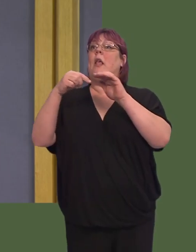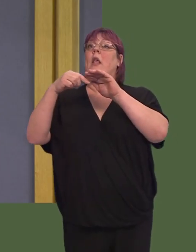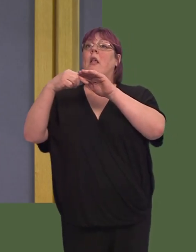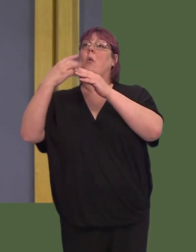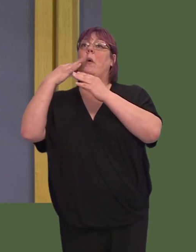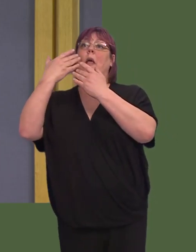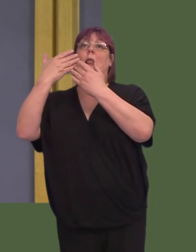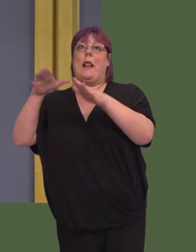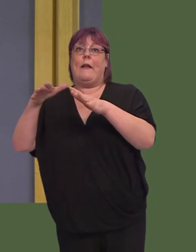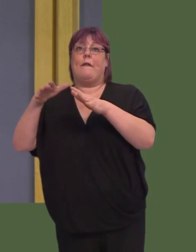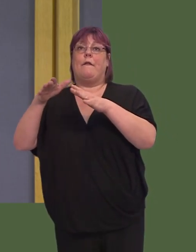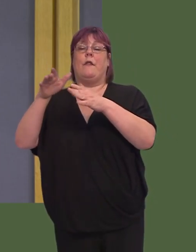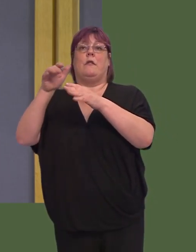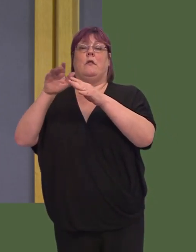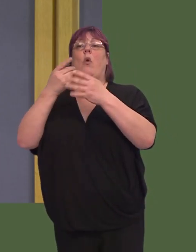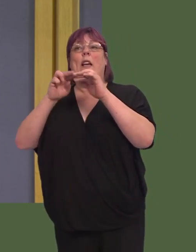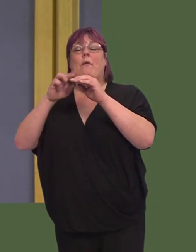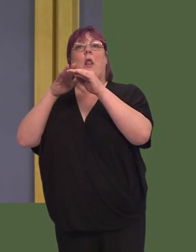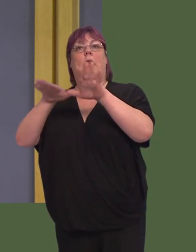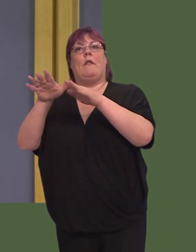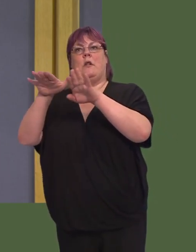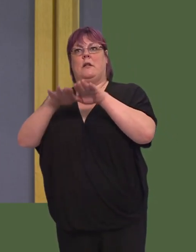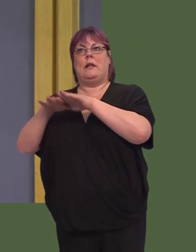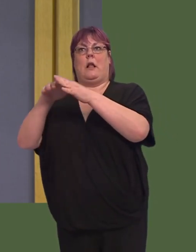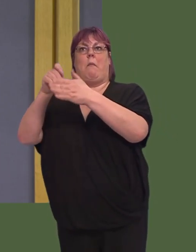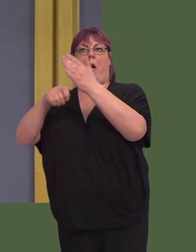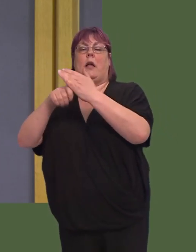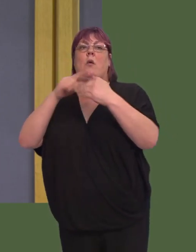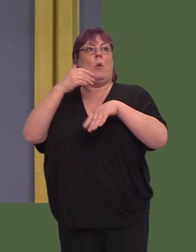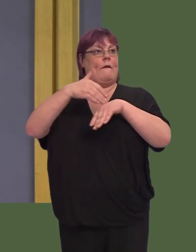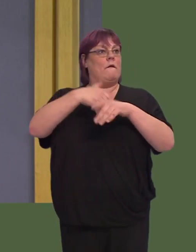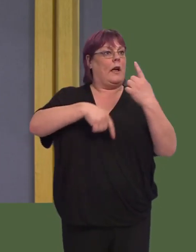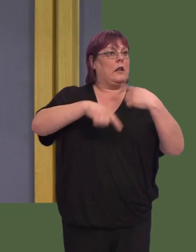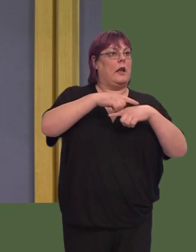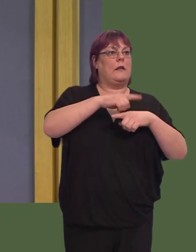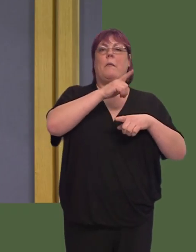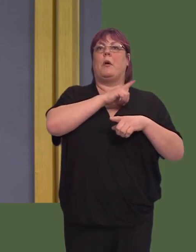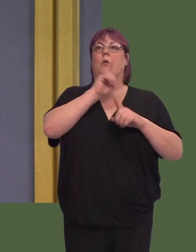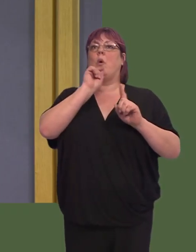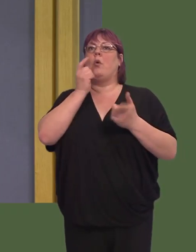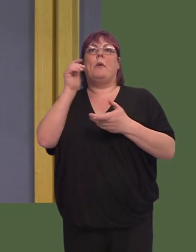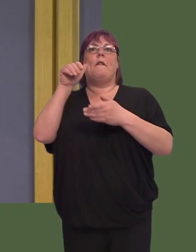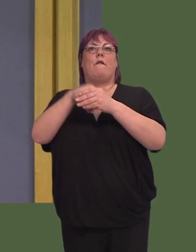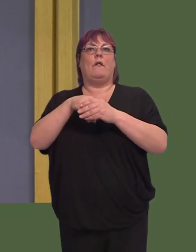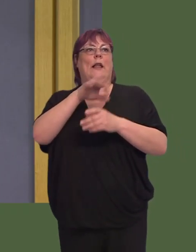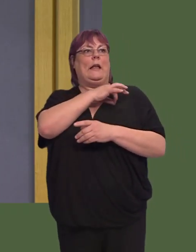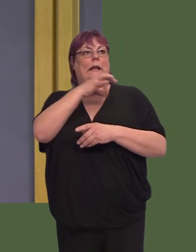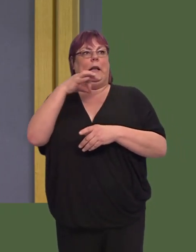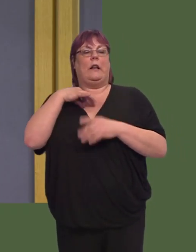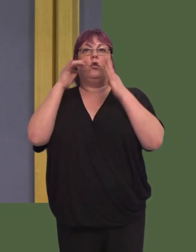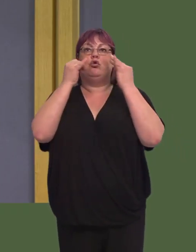One of those will be that we will lose the right to benefit from clinical trials from the European Medicines Agency.